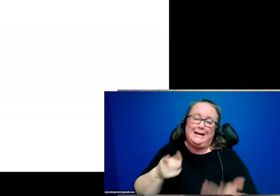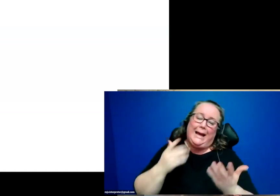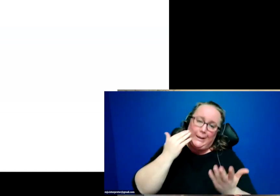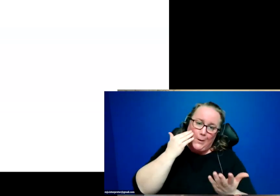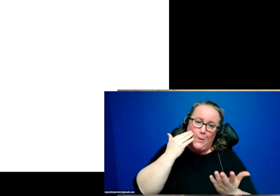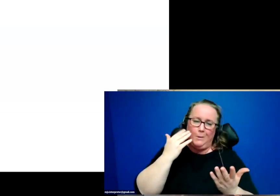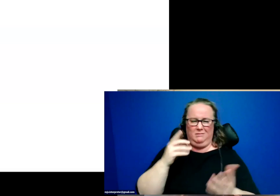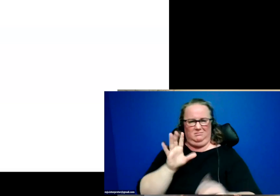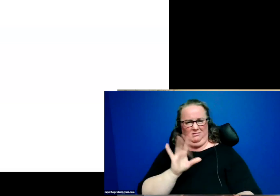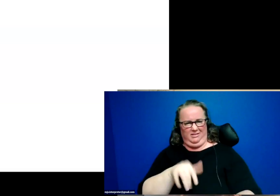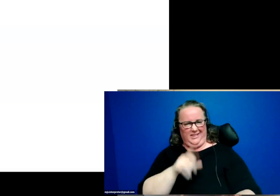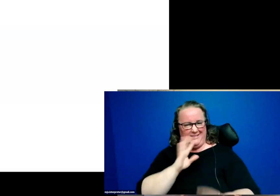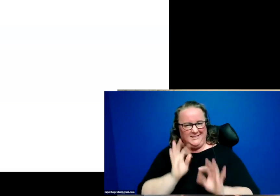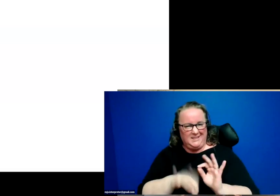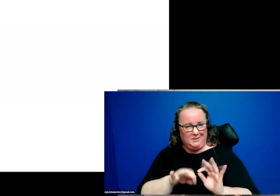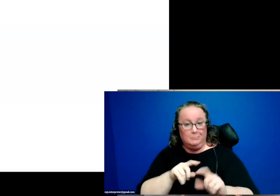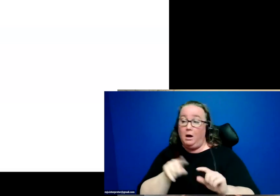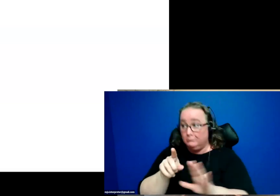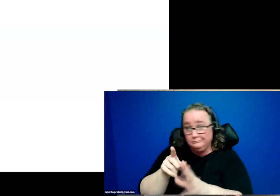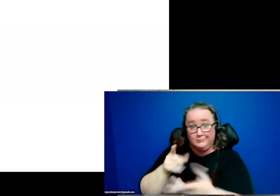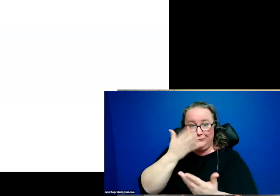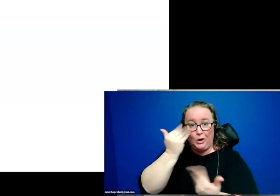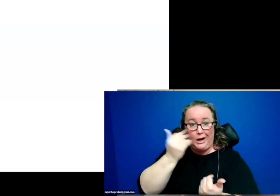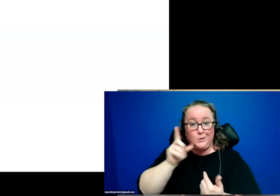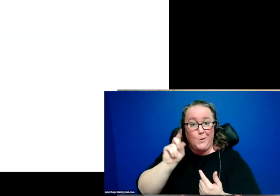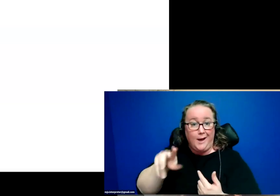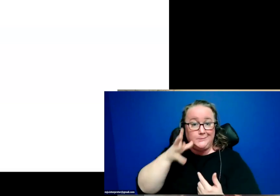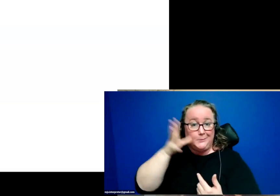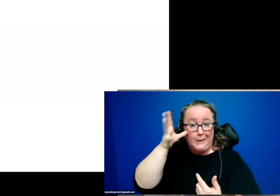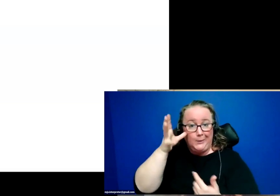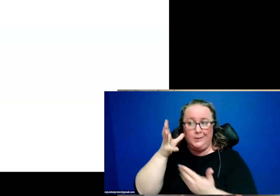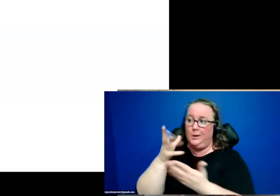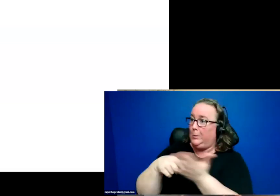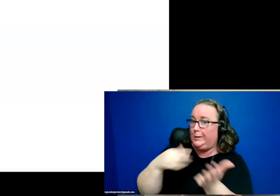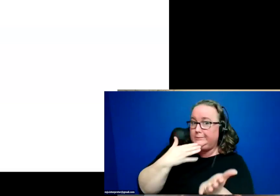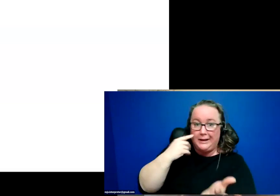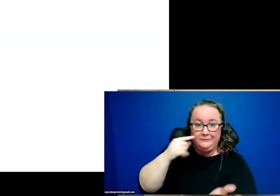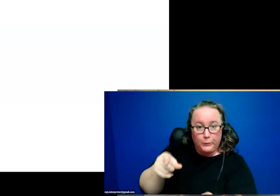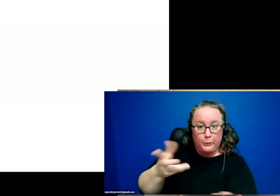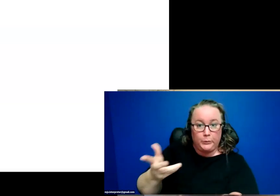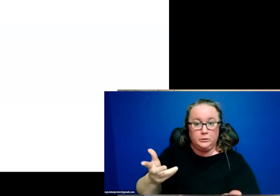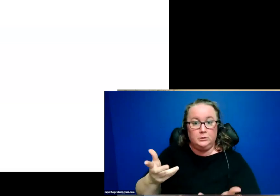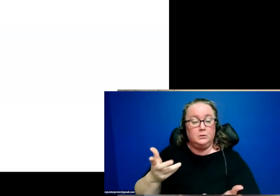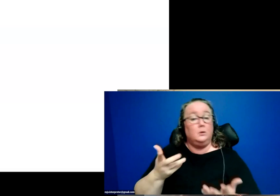but people often forget to ask the parent what would work for them. It's things like what help you learn in school?